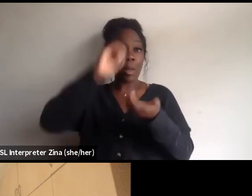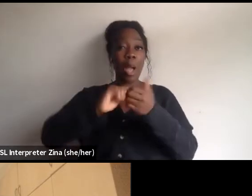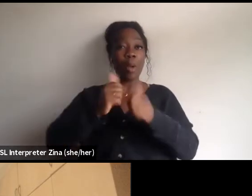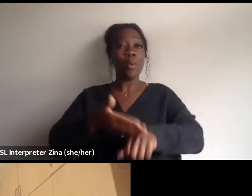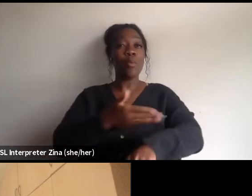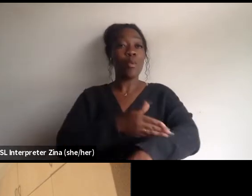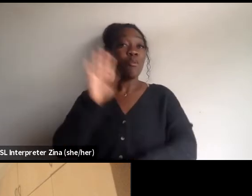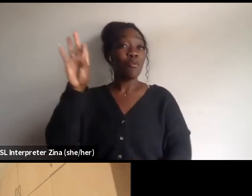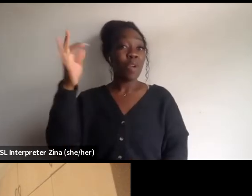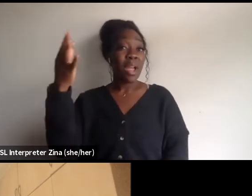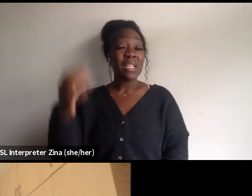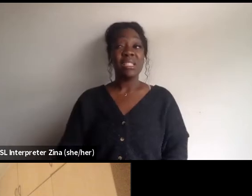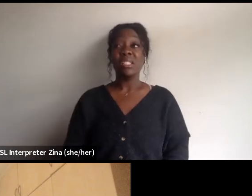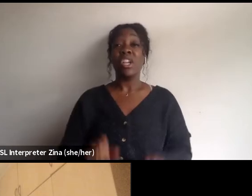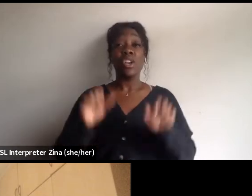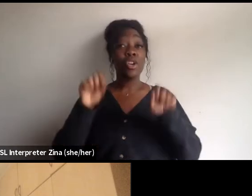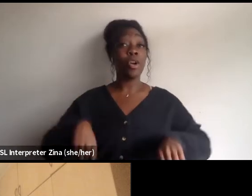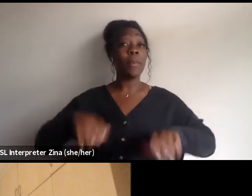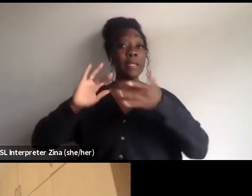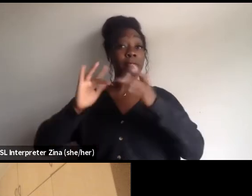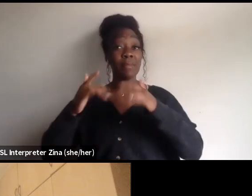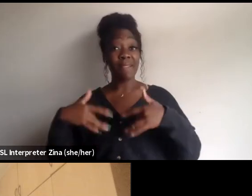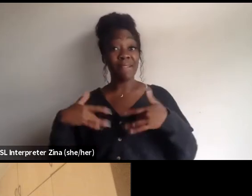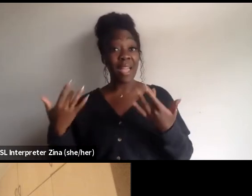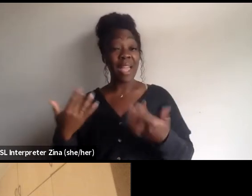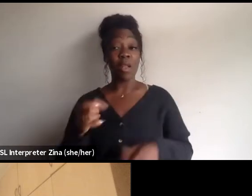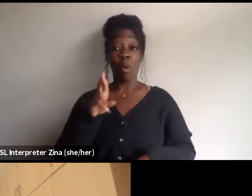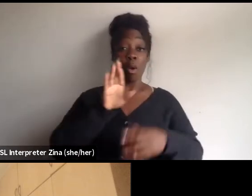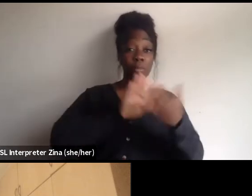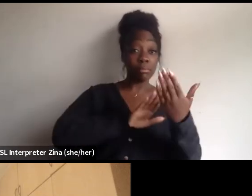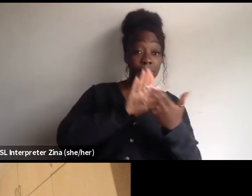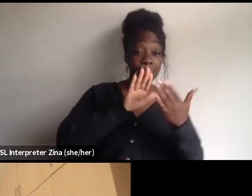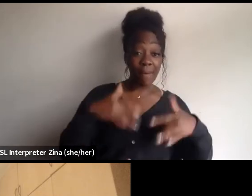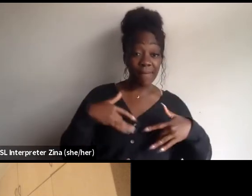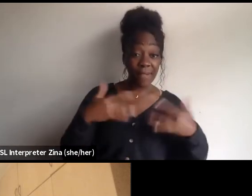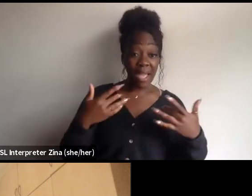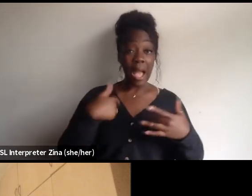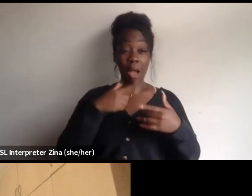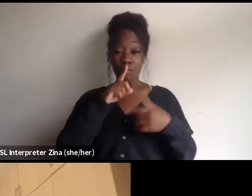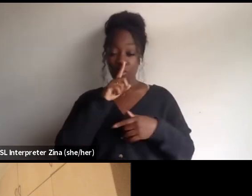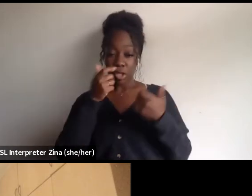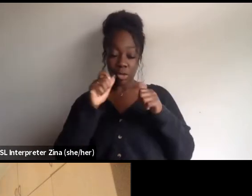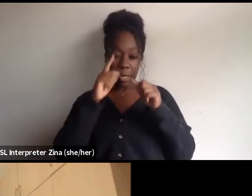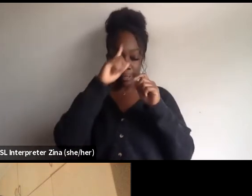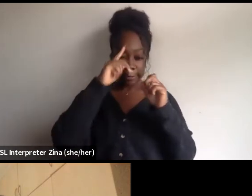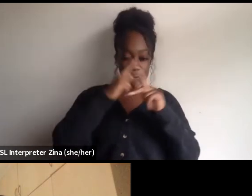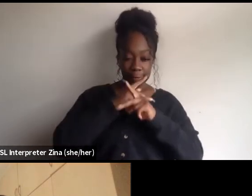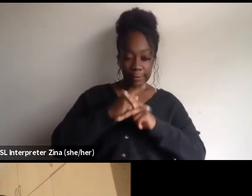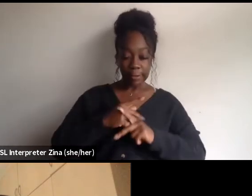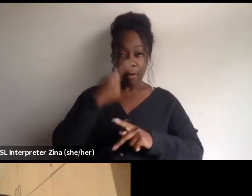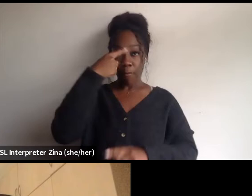It could be a physical event. It's something that I'm in the middle of exploring for PACE to ensure that it's truly Pan-Africa.